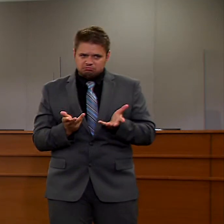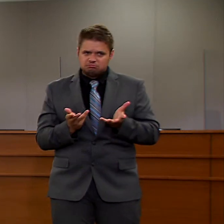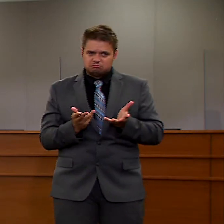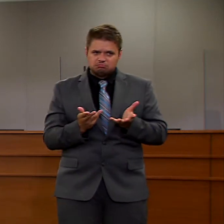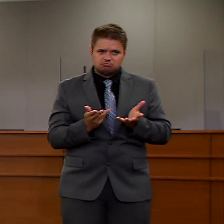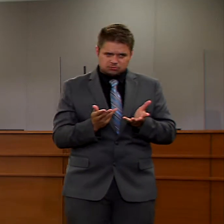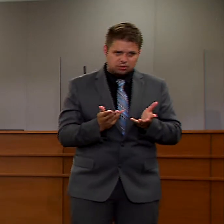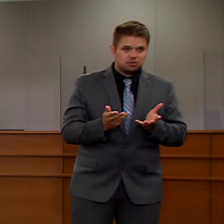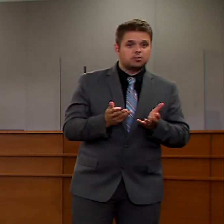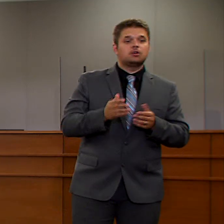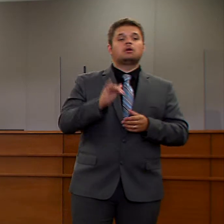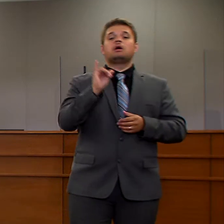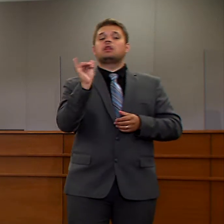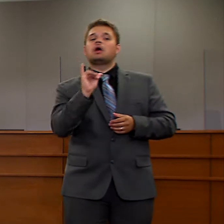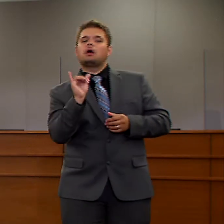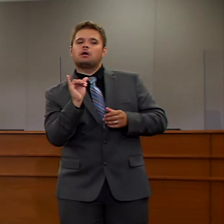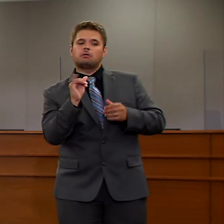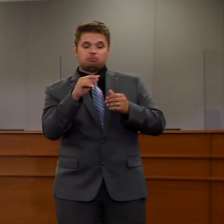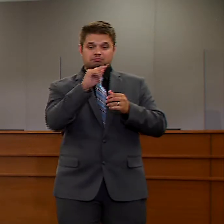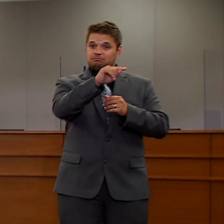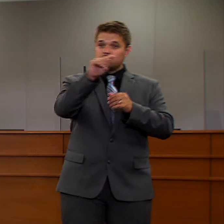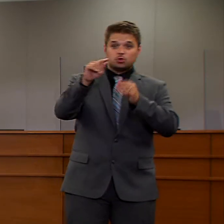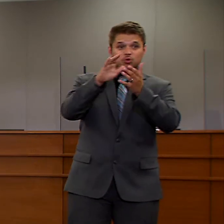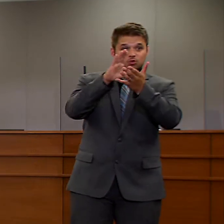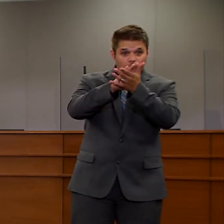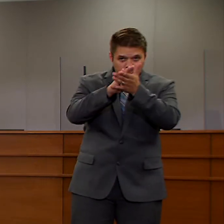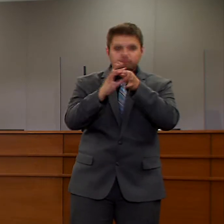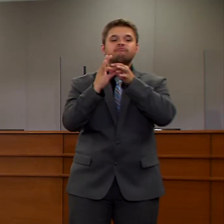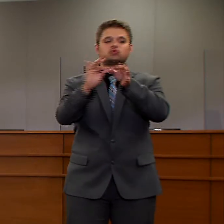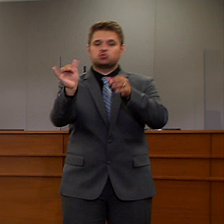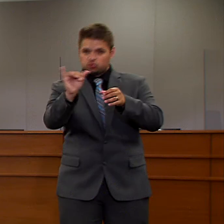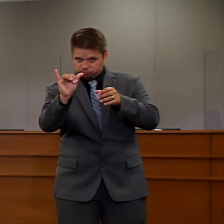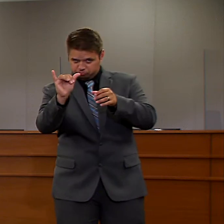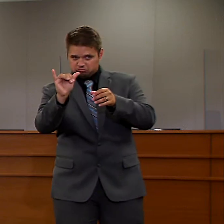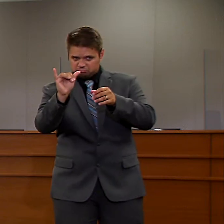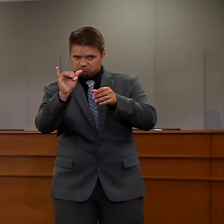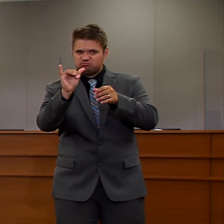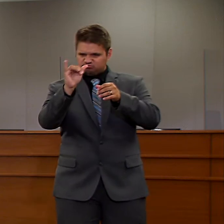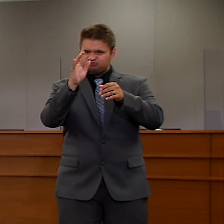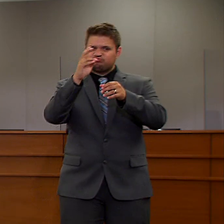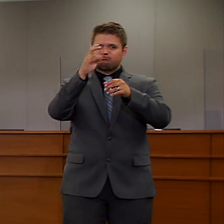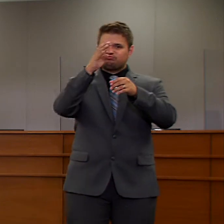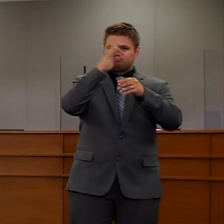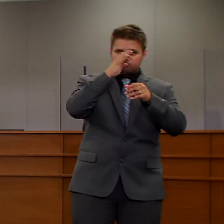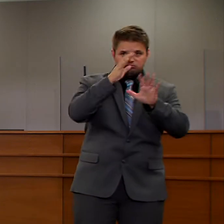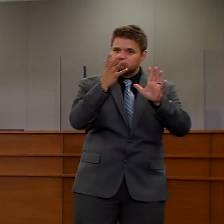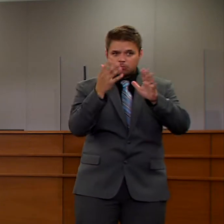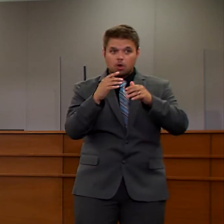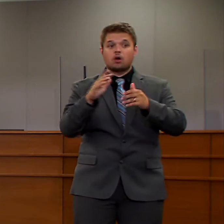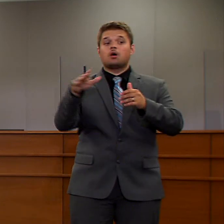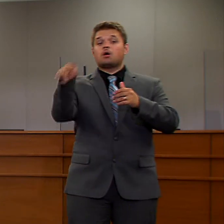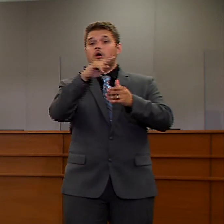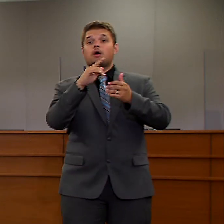schools are announcing that they'll teach mostly or completely online for fall quarter.